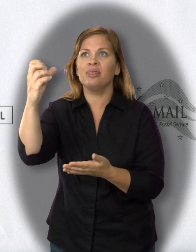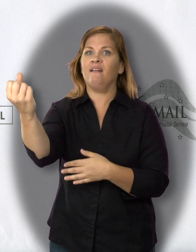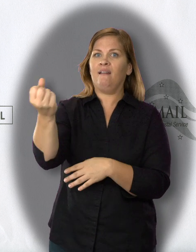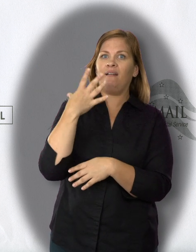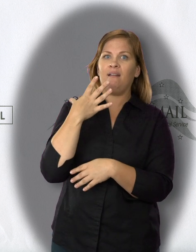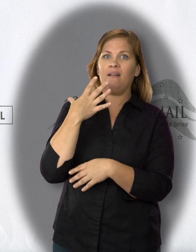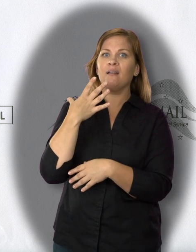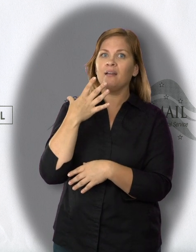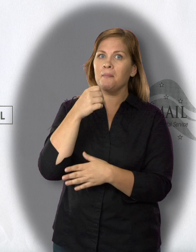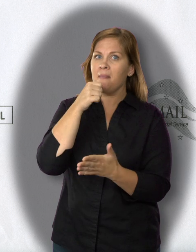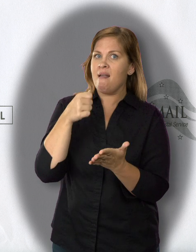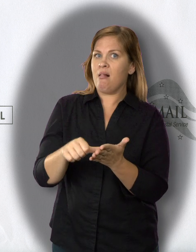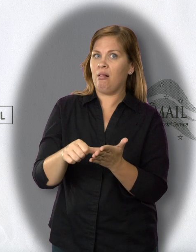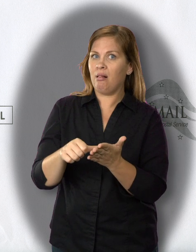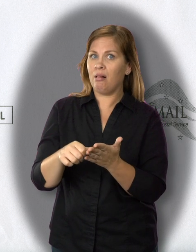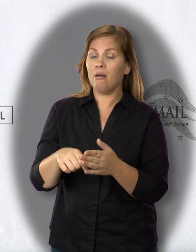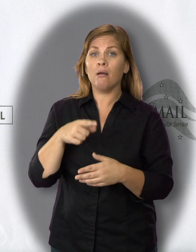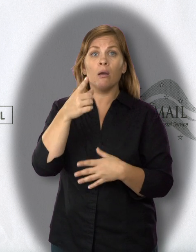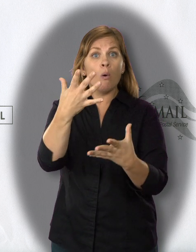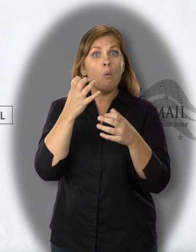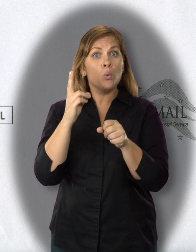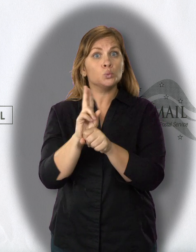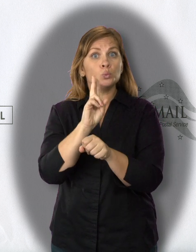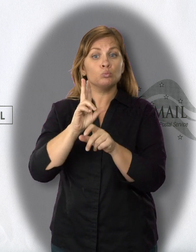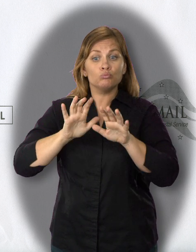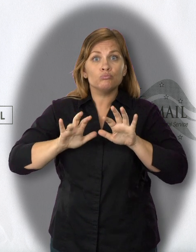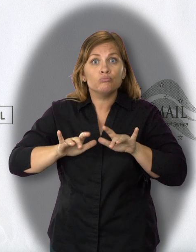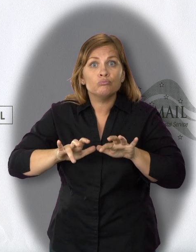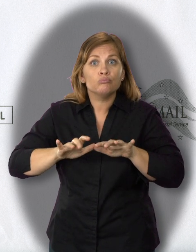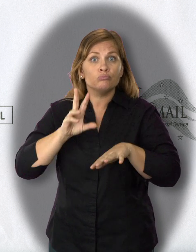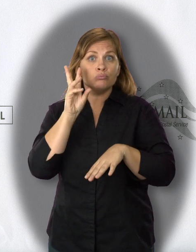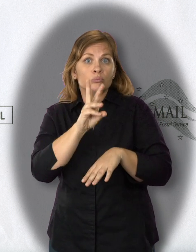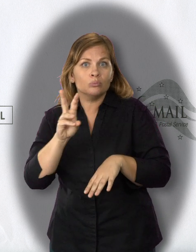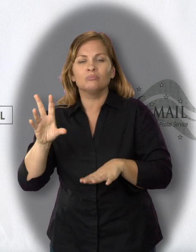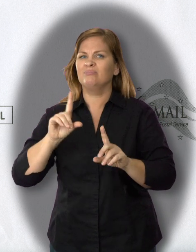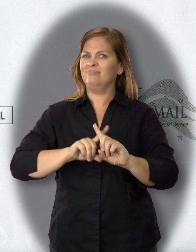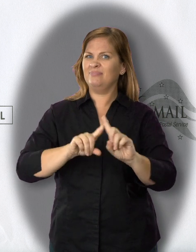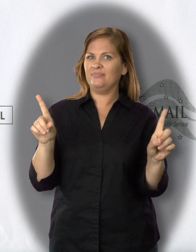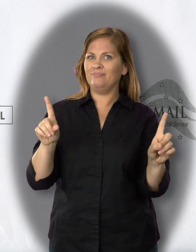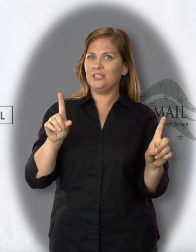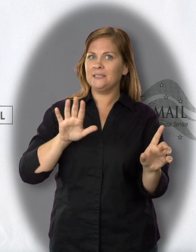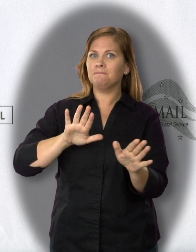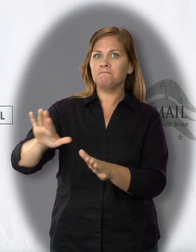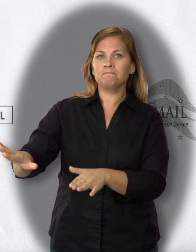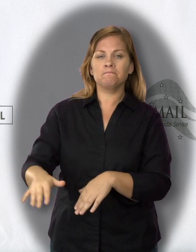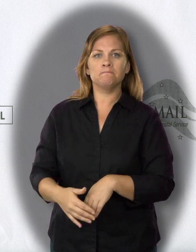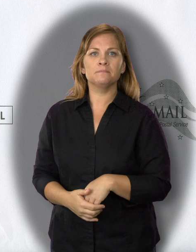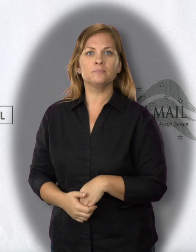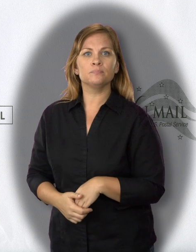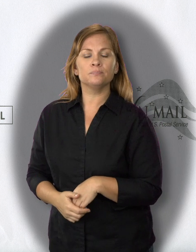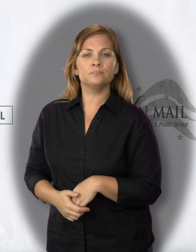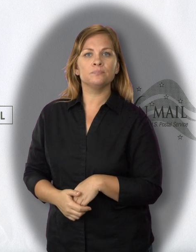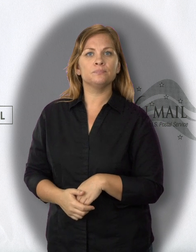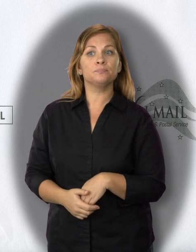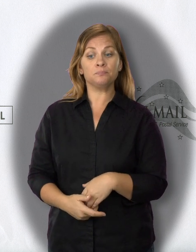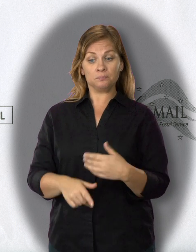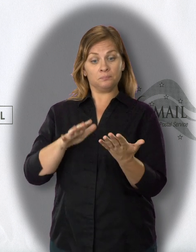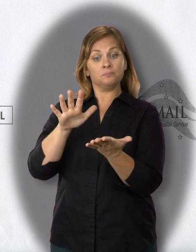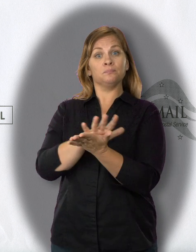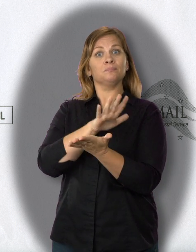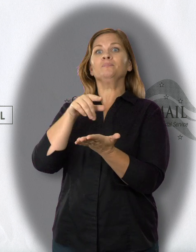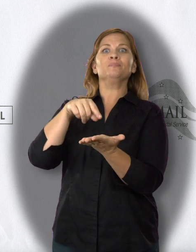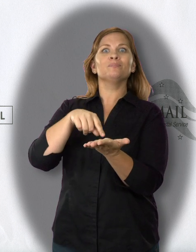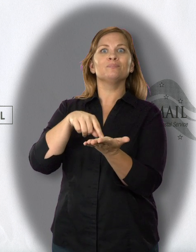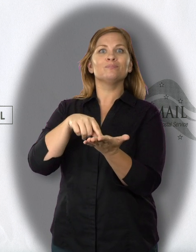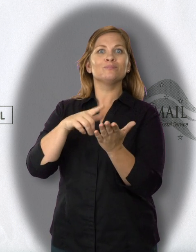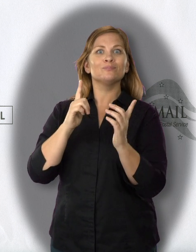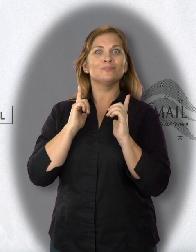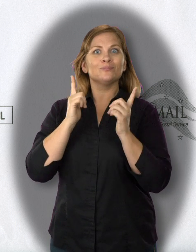(not using the online tool to apply).